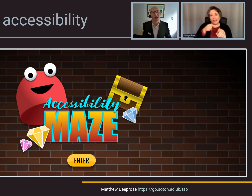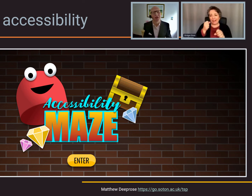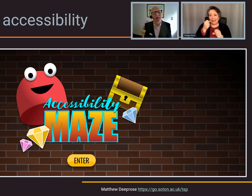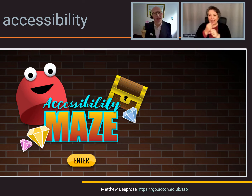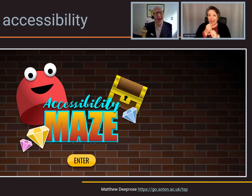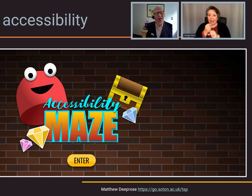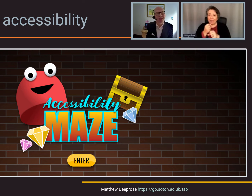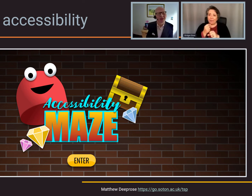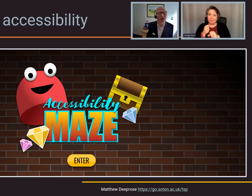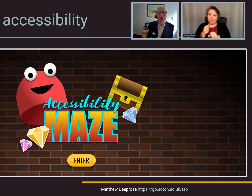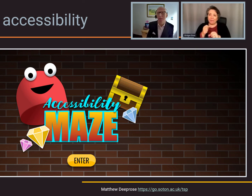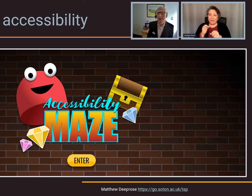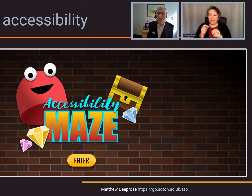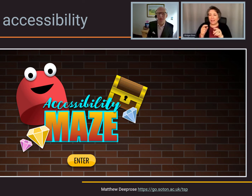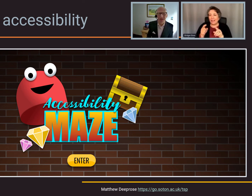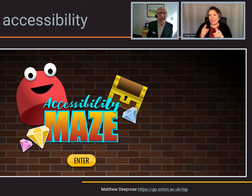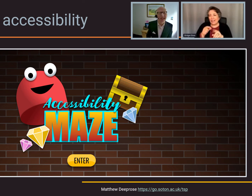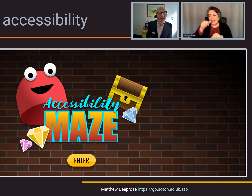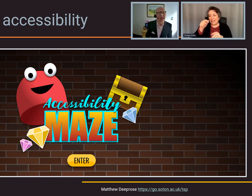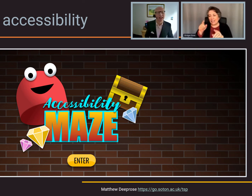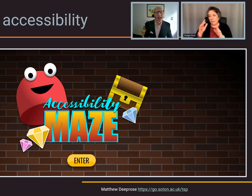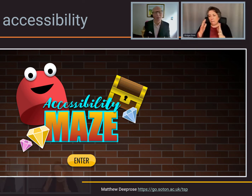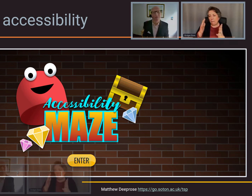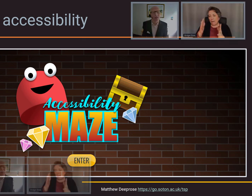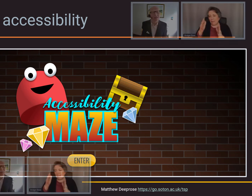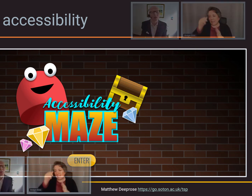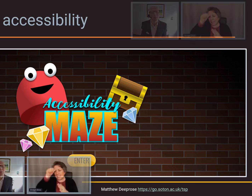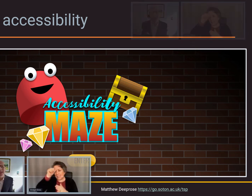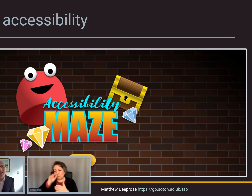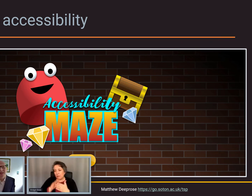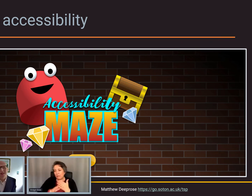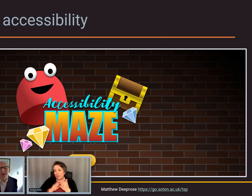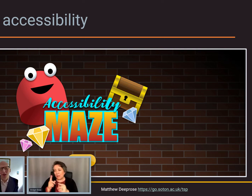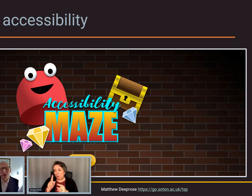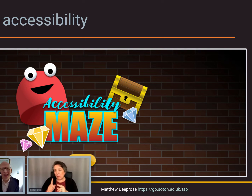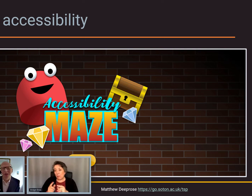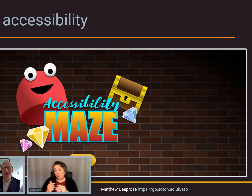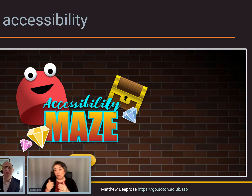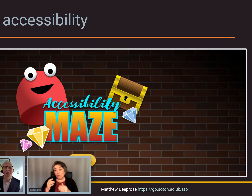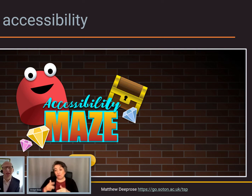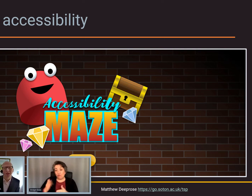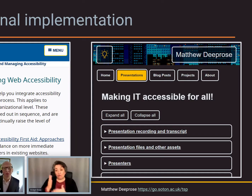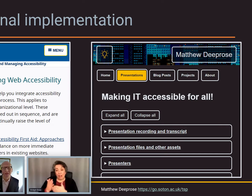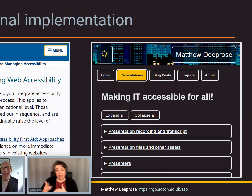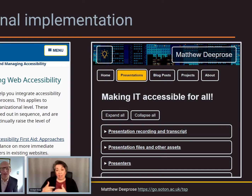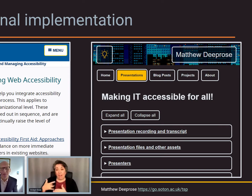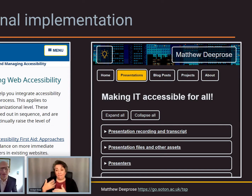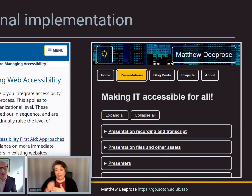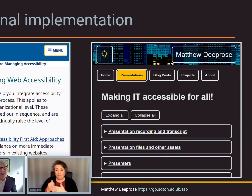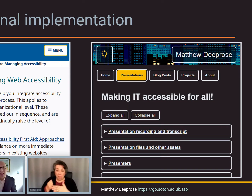of those who encounter these obstacles daily, and provides quick lessons on how to avoid or correct them.